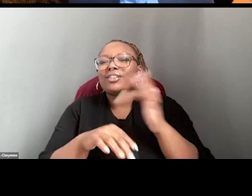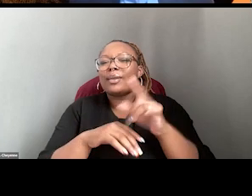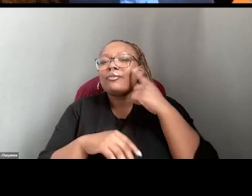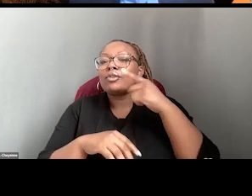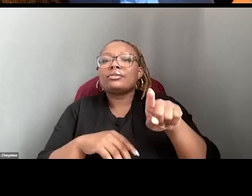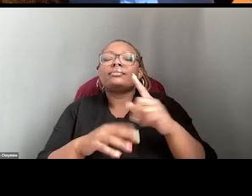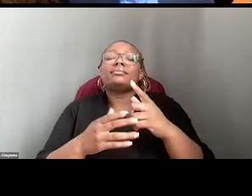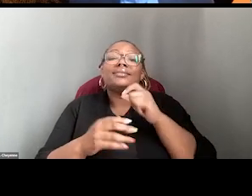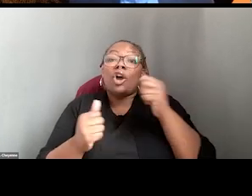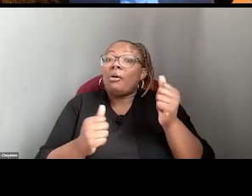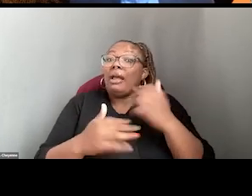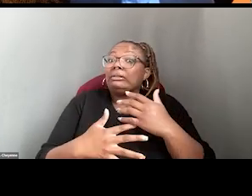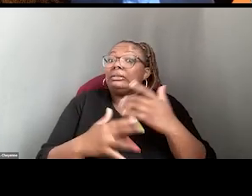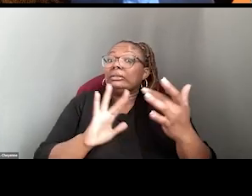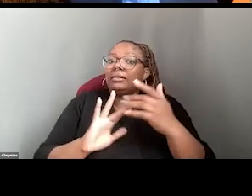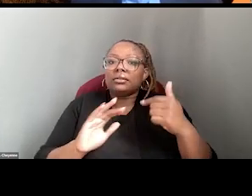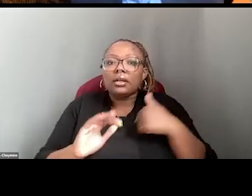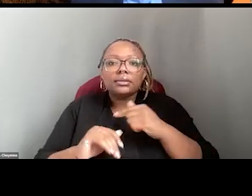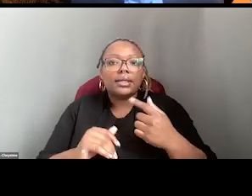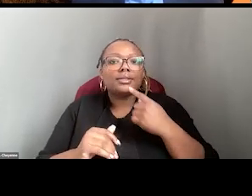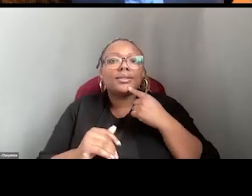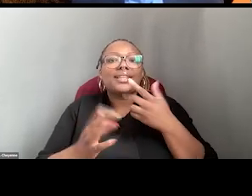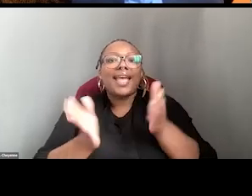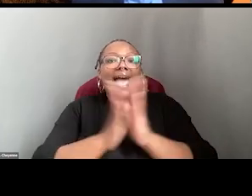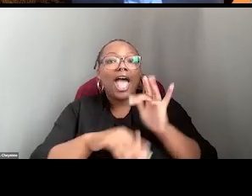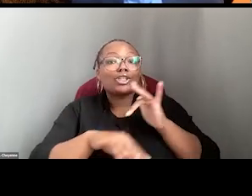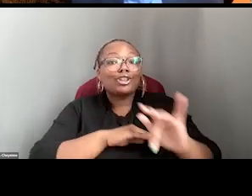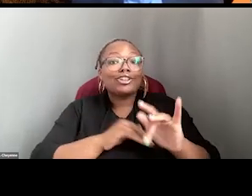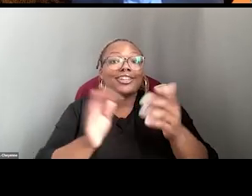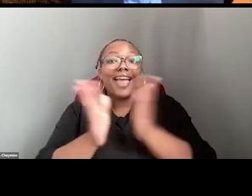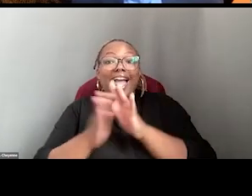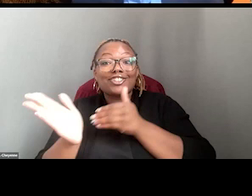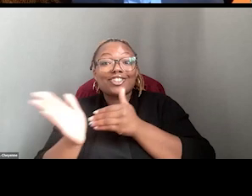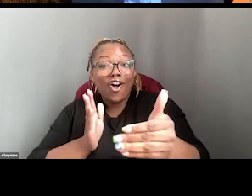As we say, "Ask early, ask often." We do not mind questions.